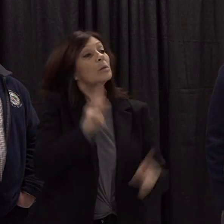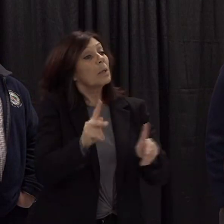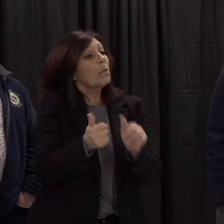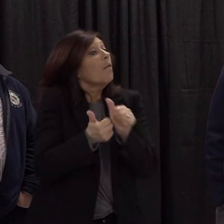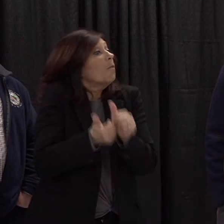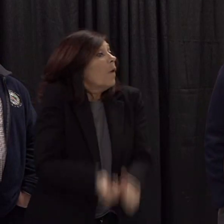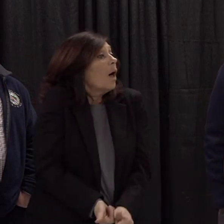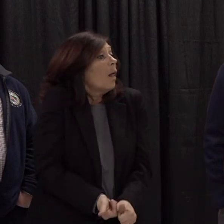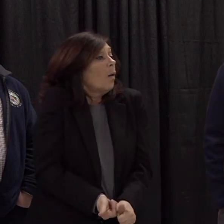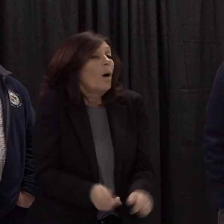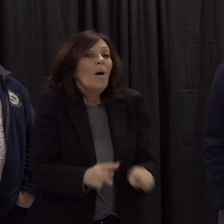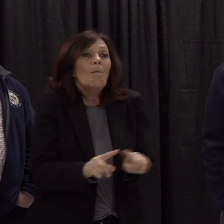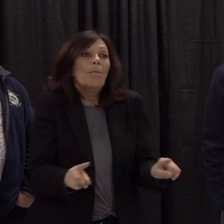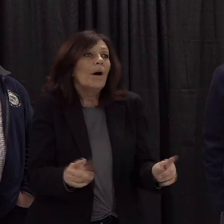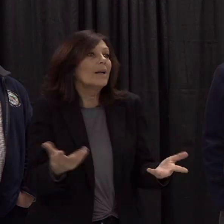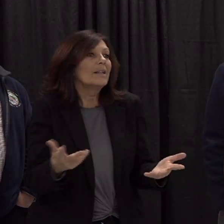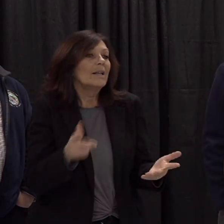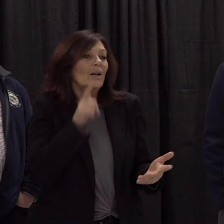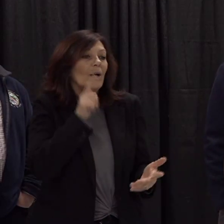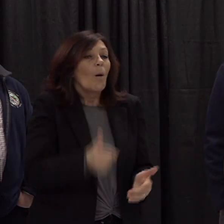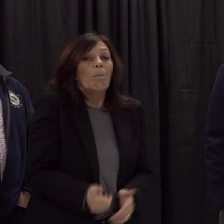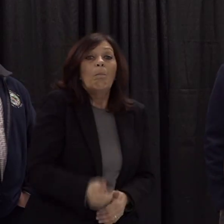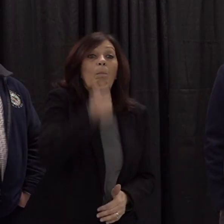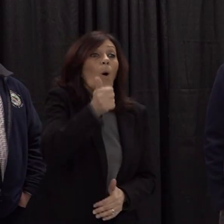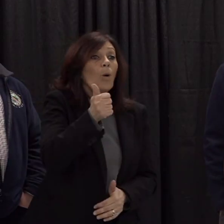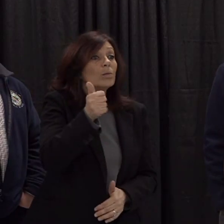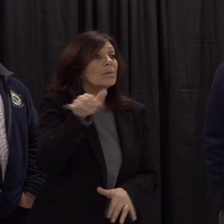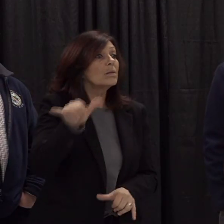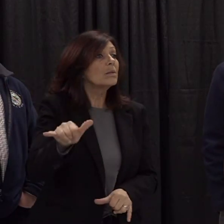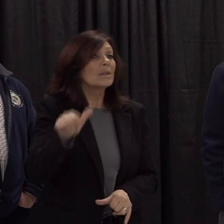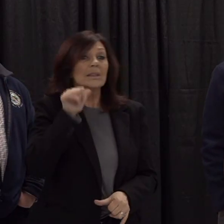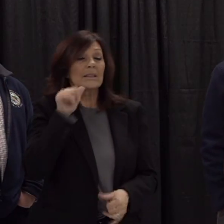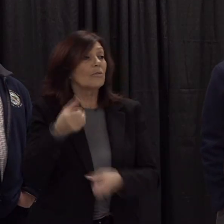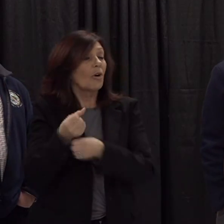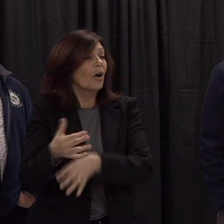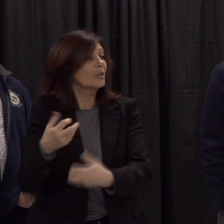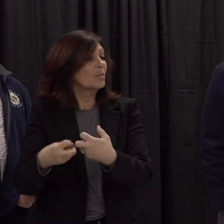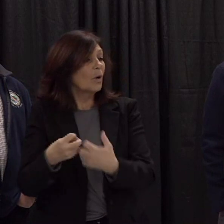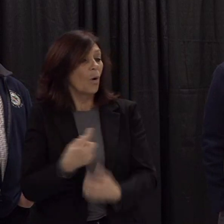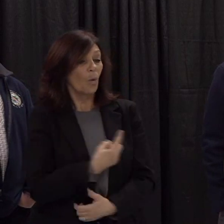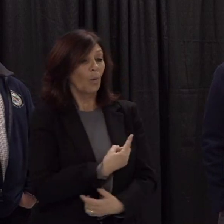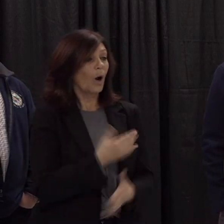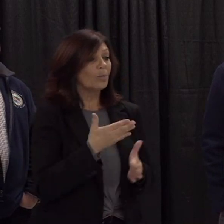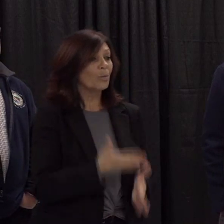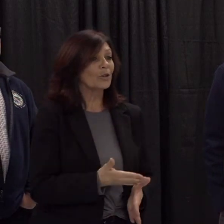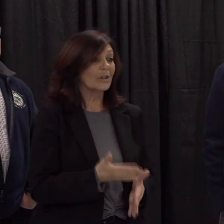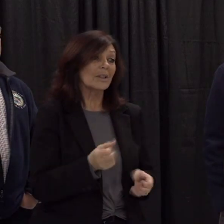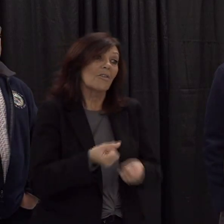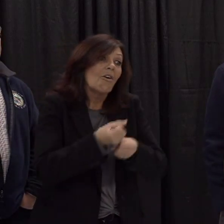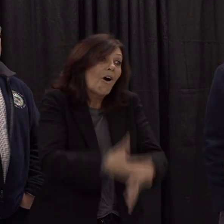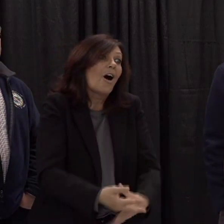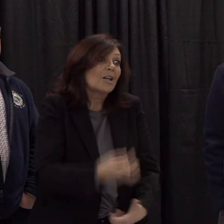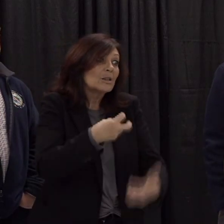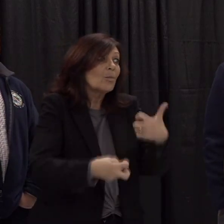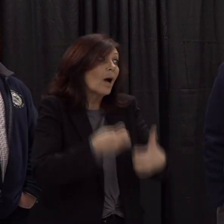but it doesn't take a majority to cause the problems. It could take just one or two people in a vehicle that clogs up a major artery.